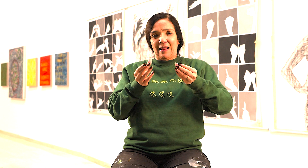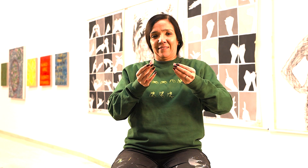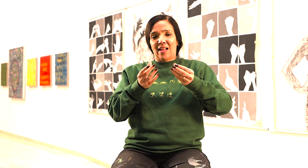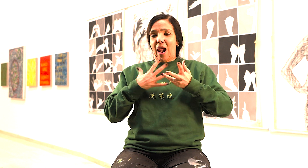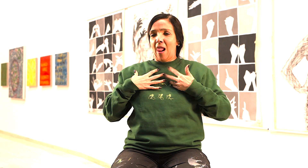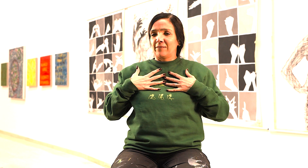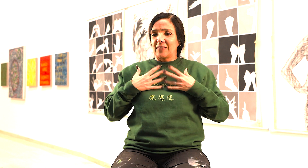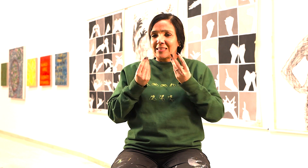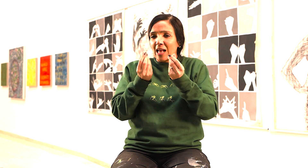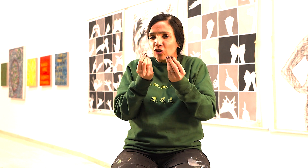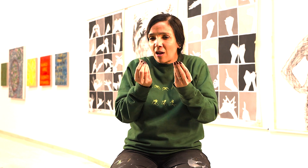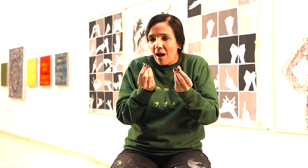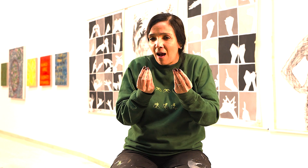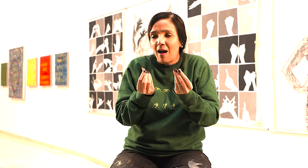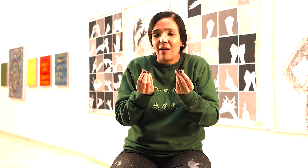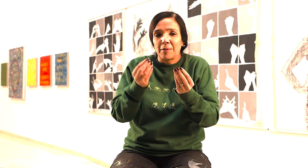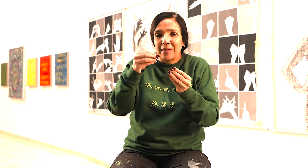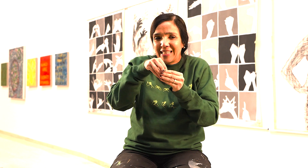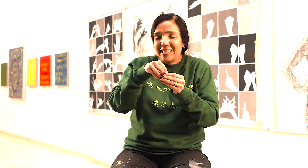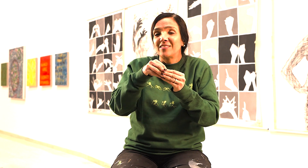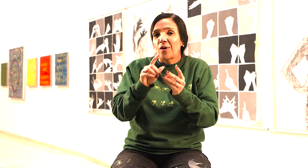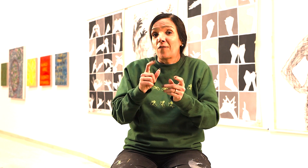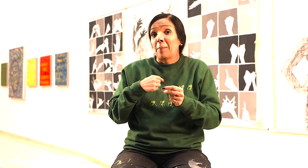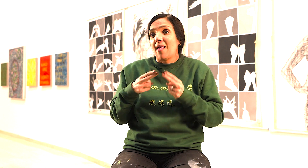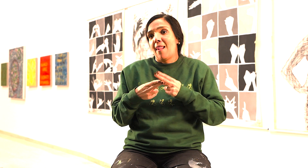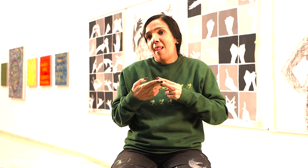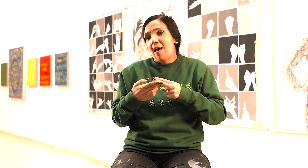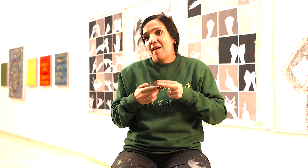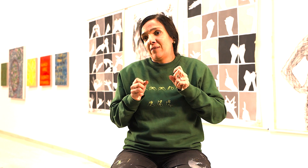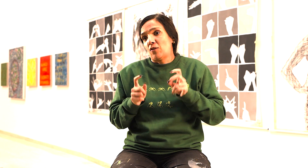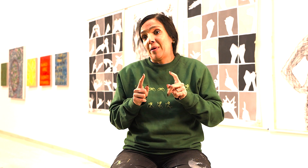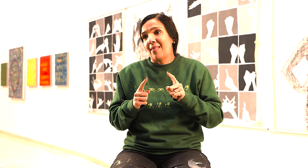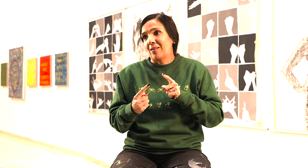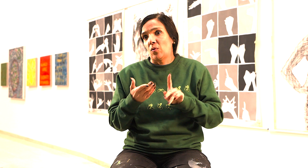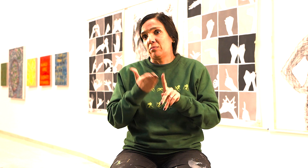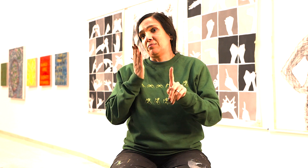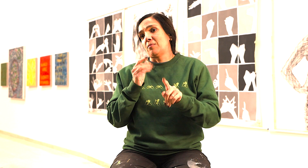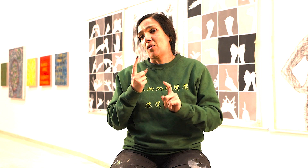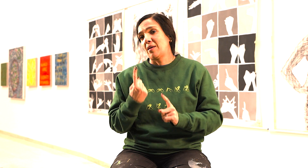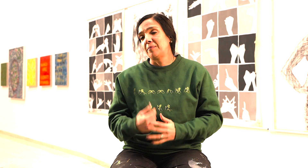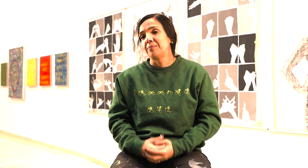I like to have depth and texture, so, for me, the knife is one of the things